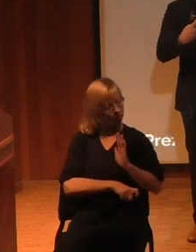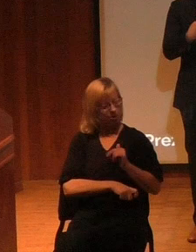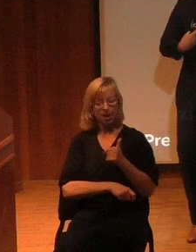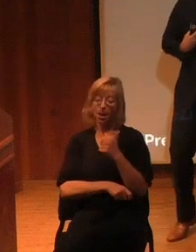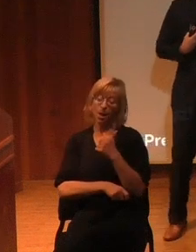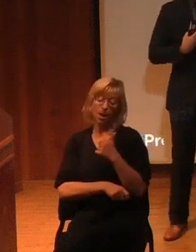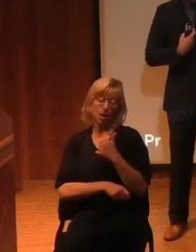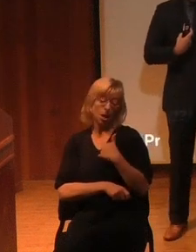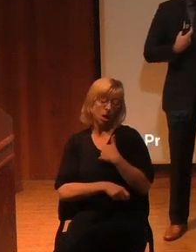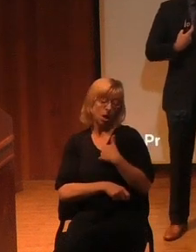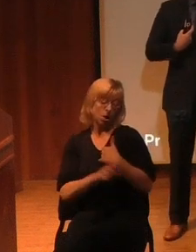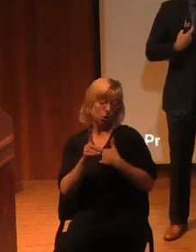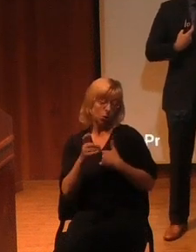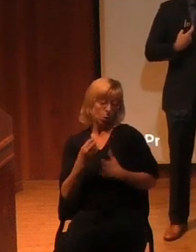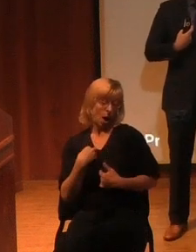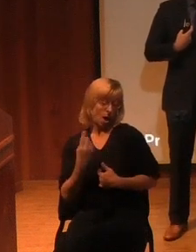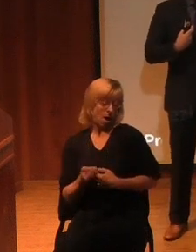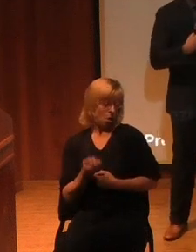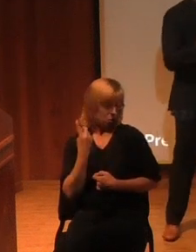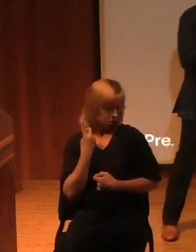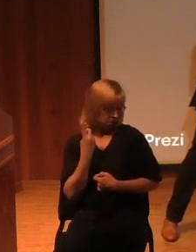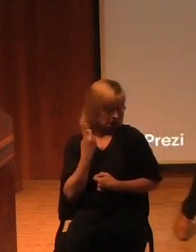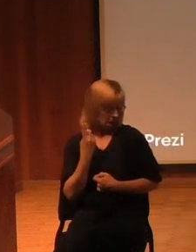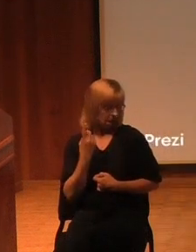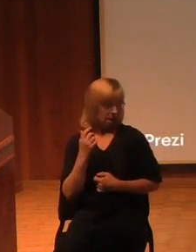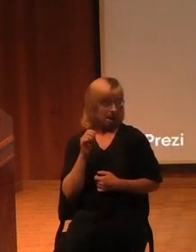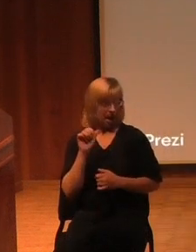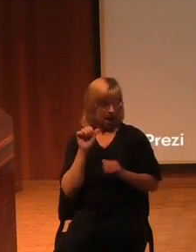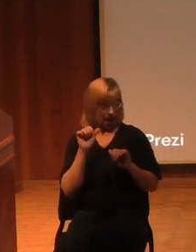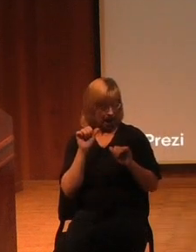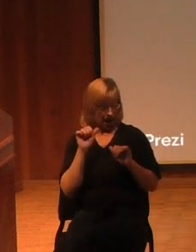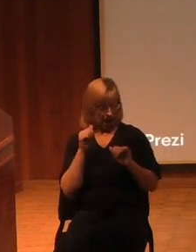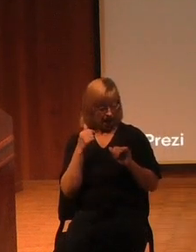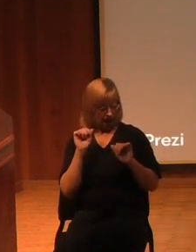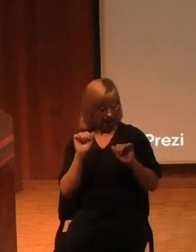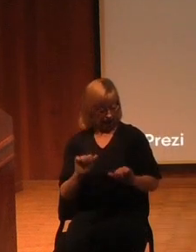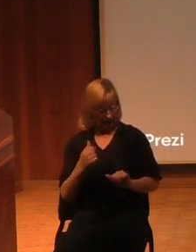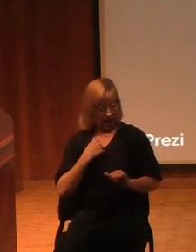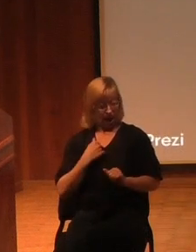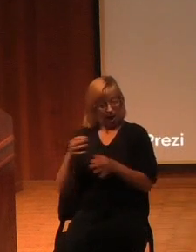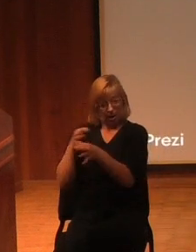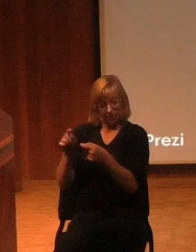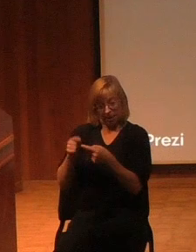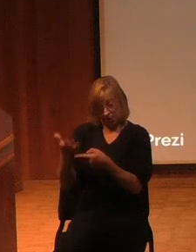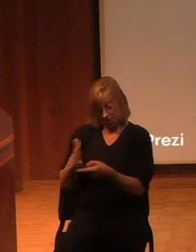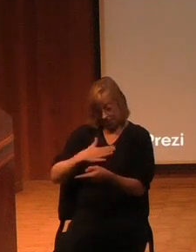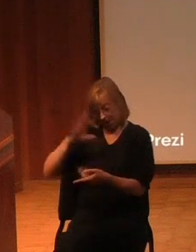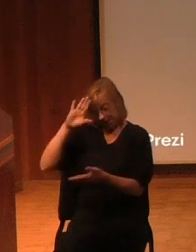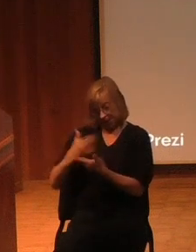Do I understand it? Am I gonna be able to explain to him his own history,